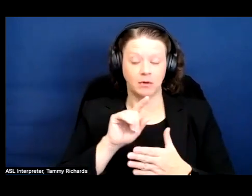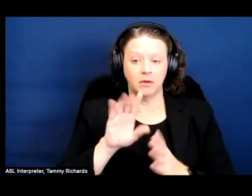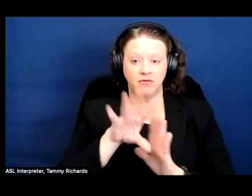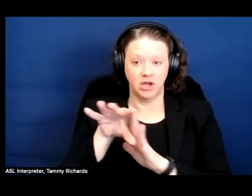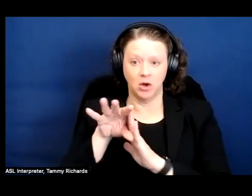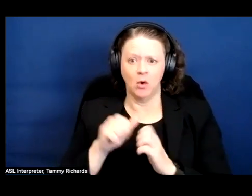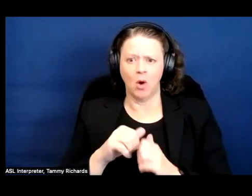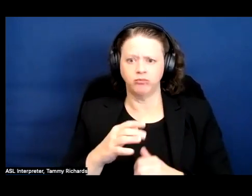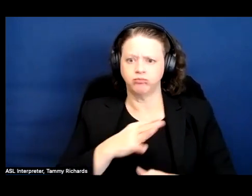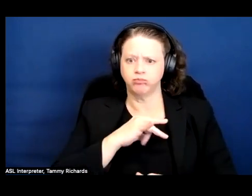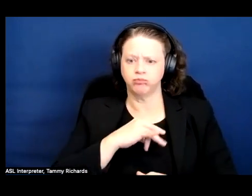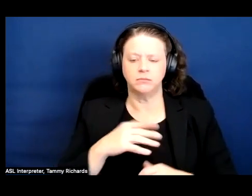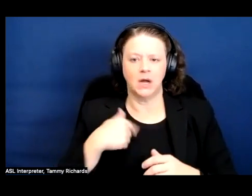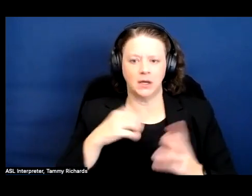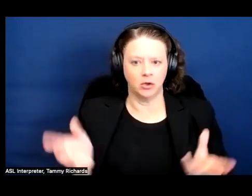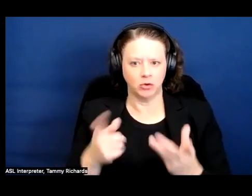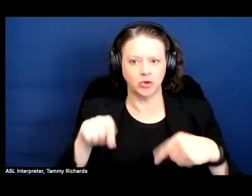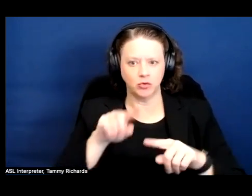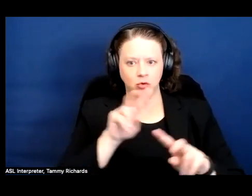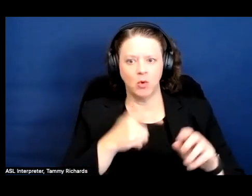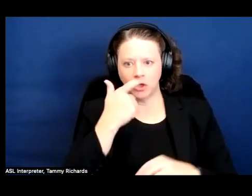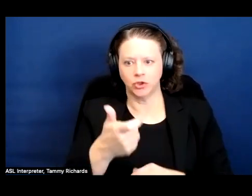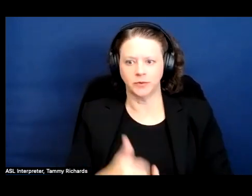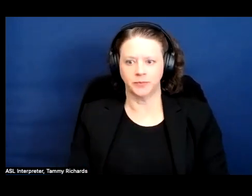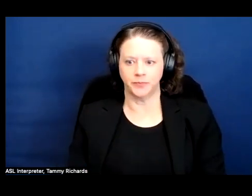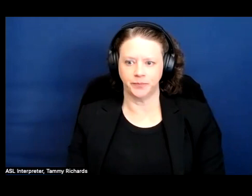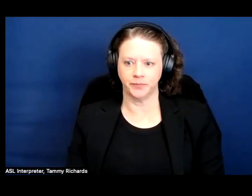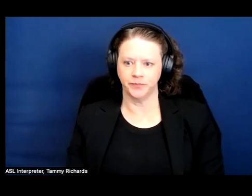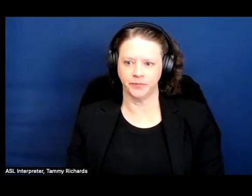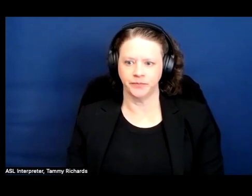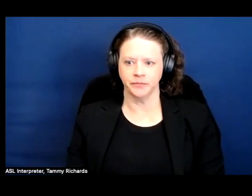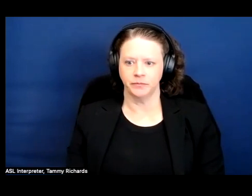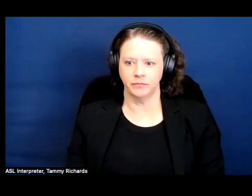Additionally, Joseph's right, emotional support animals are not pets.